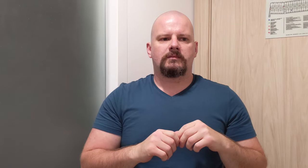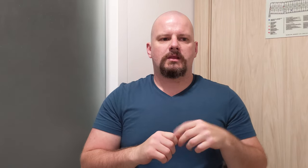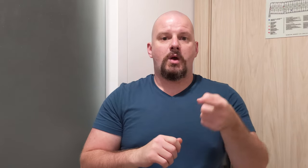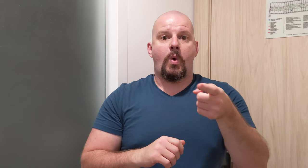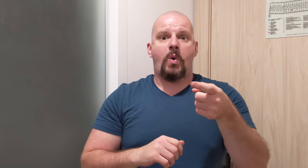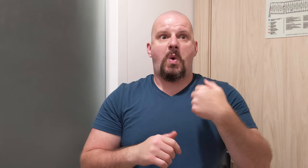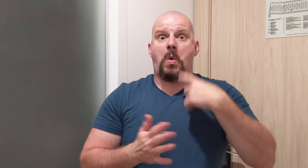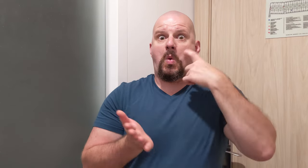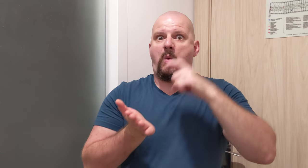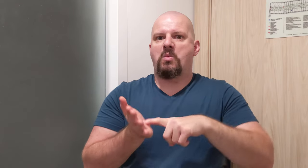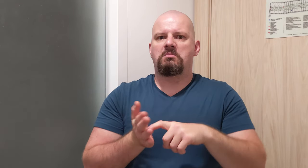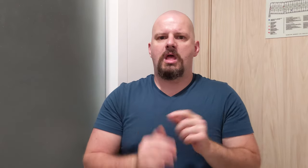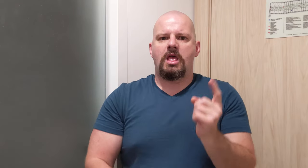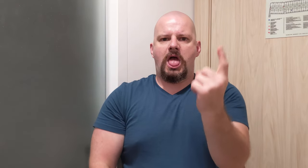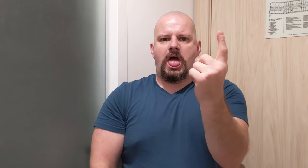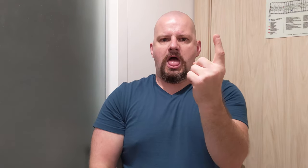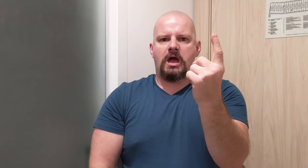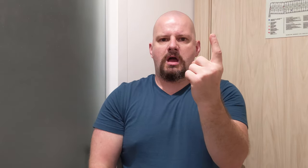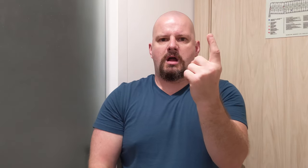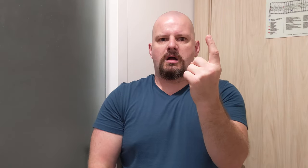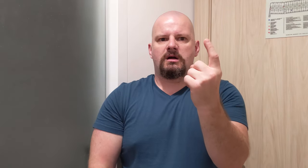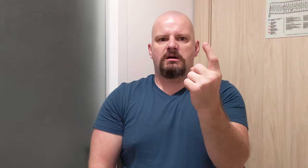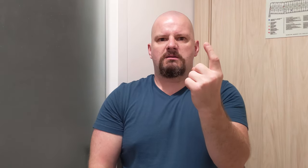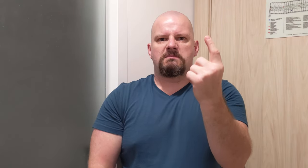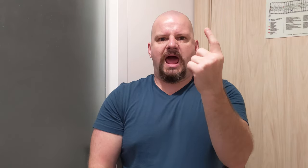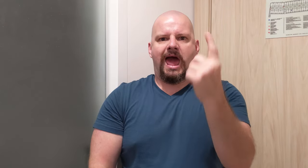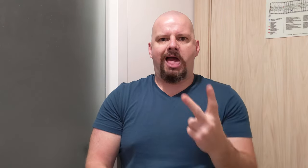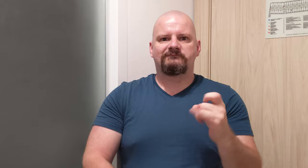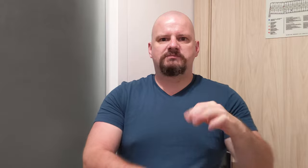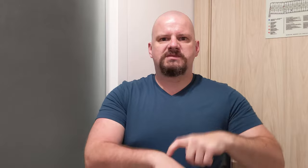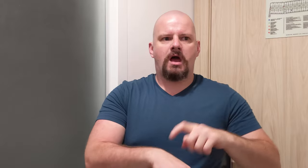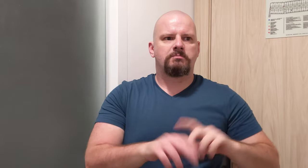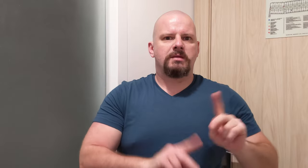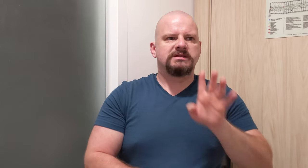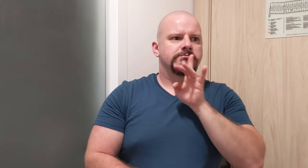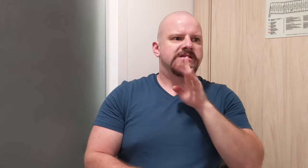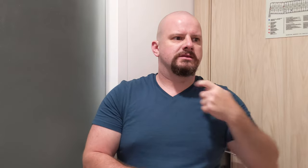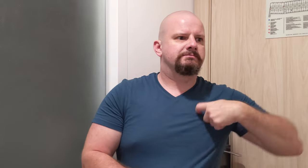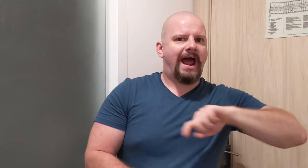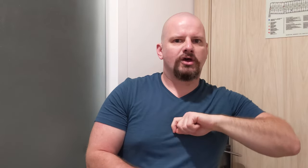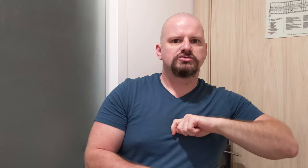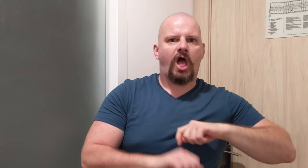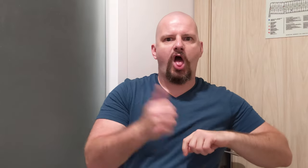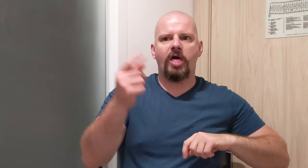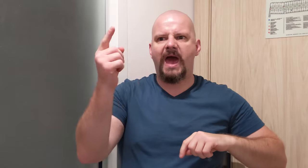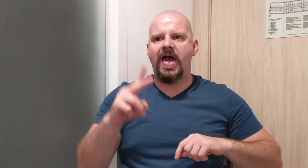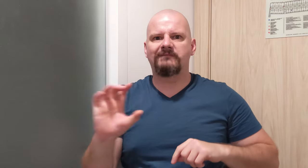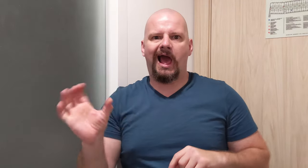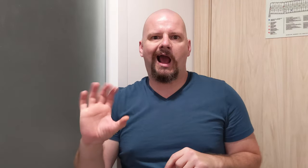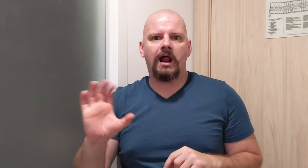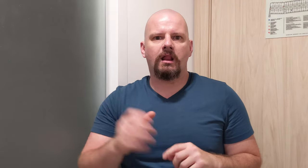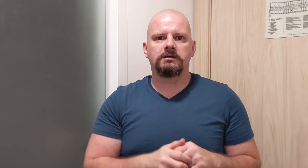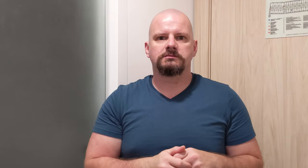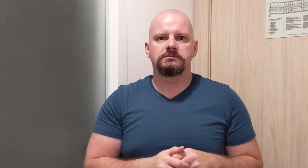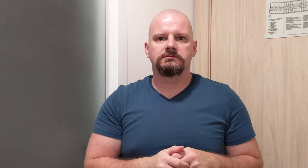I have noticed that half of the people speak Spanish and the other half speak Catalan.